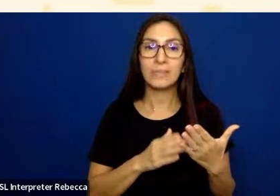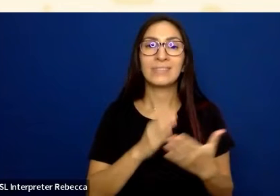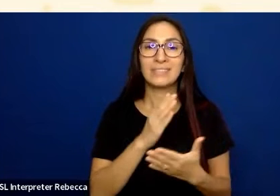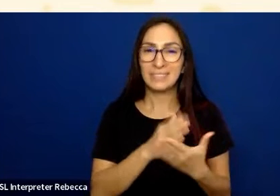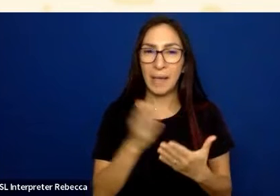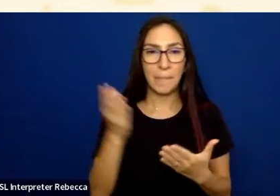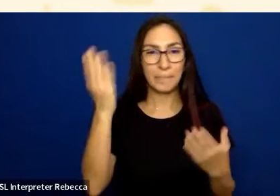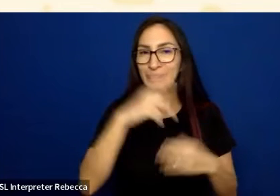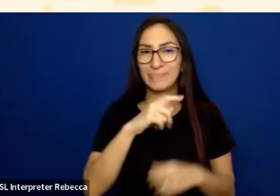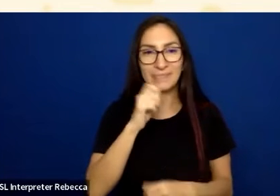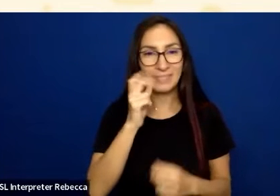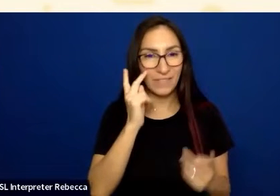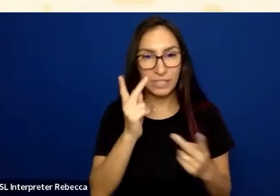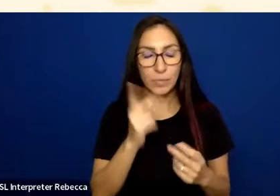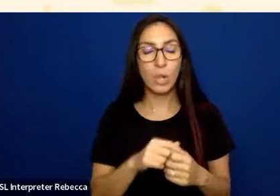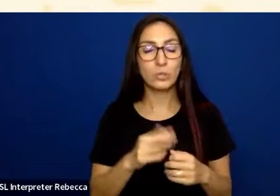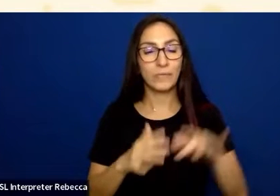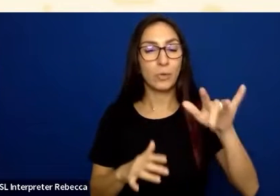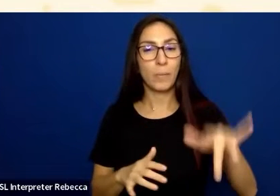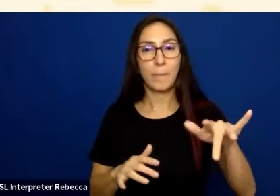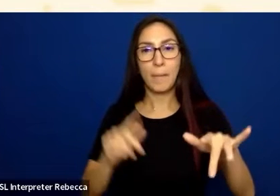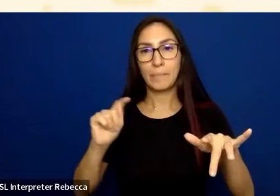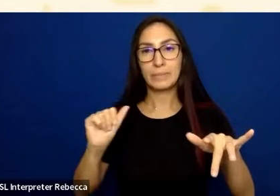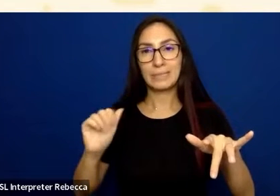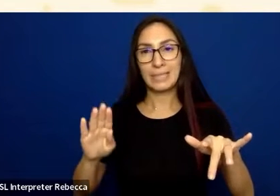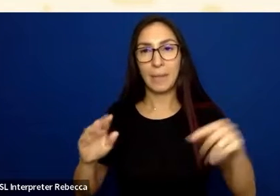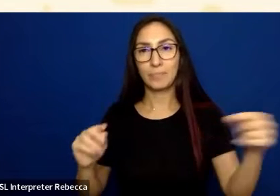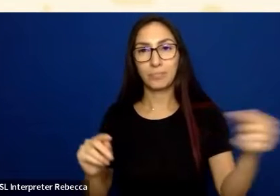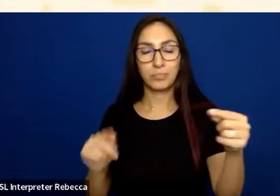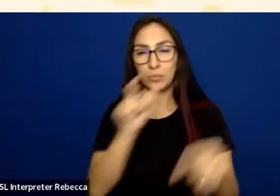When they are tabbing through different elements, the focus order is not logical.